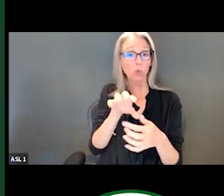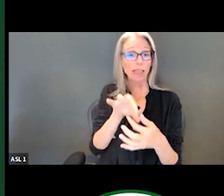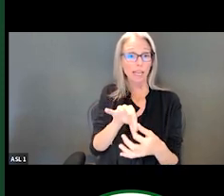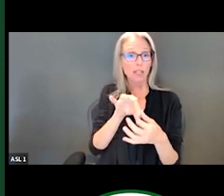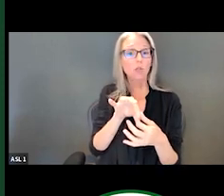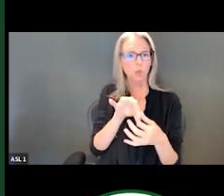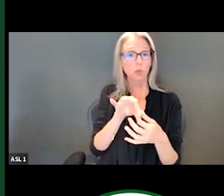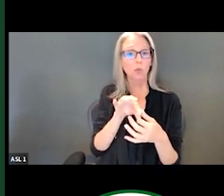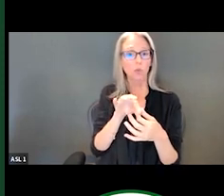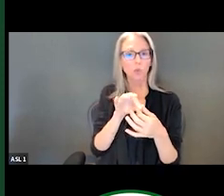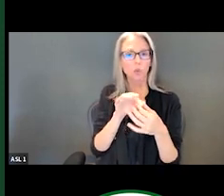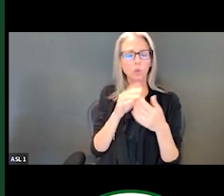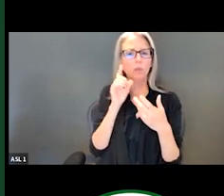from the audit and the data collected.